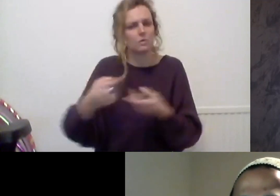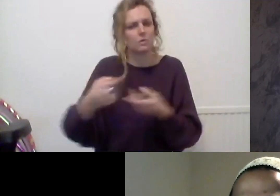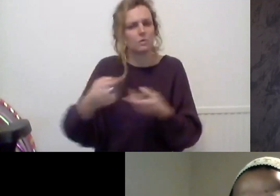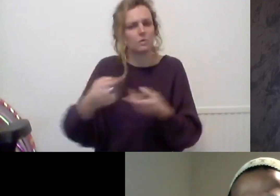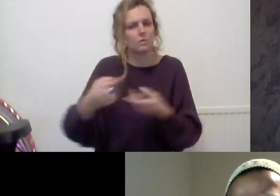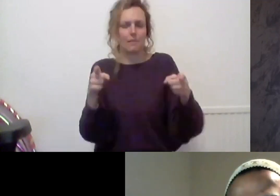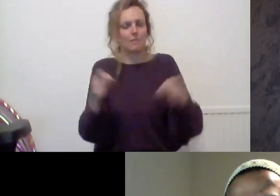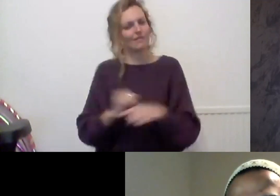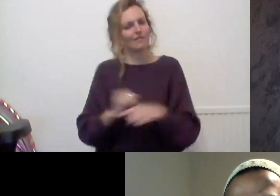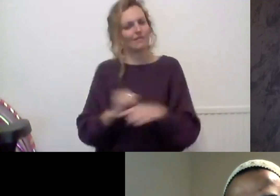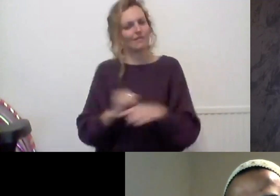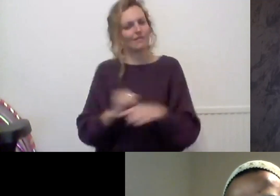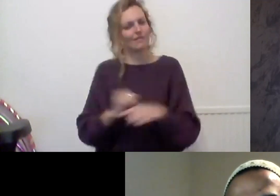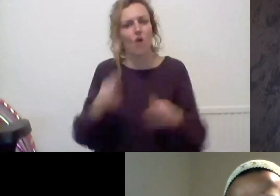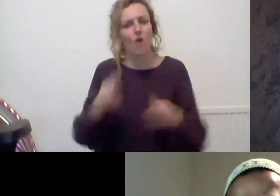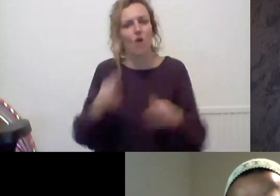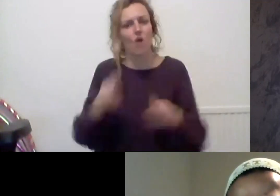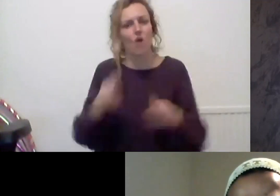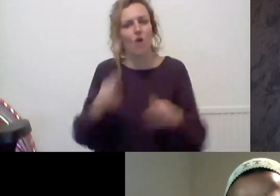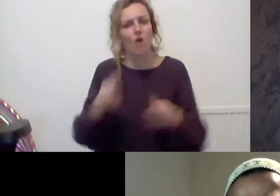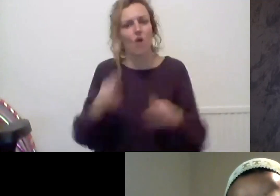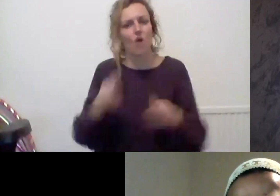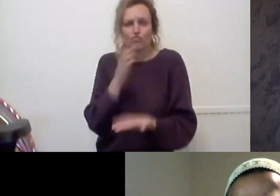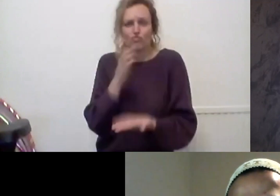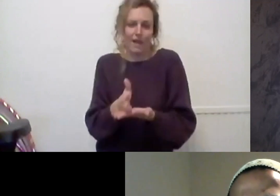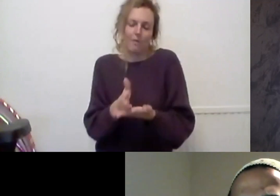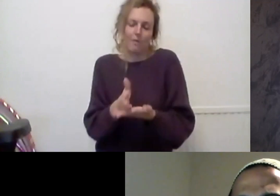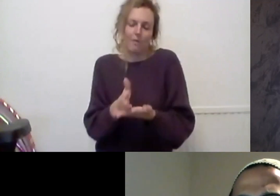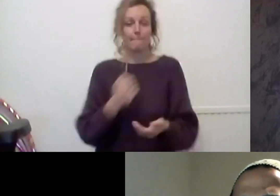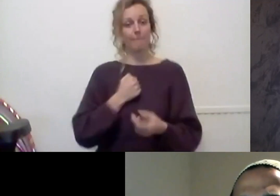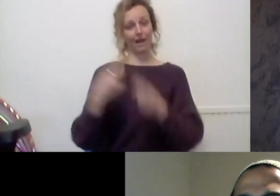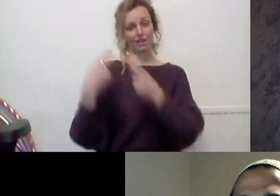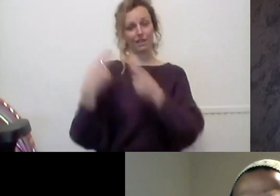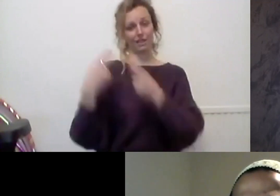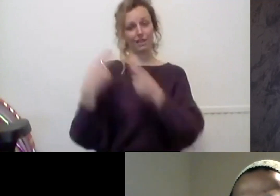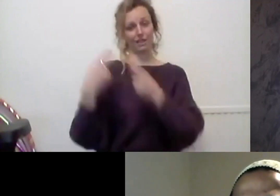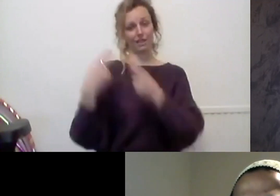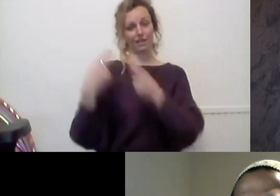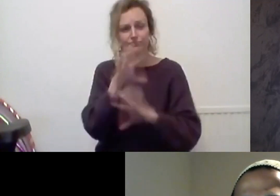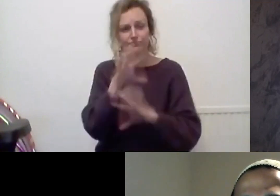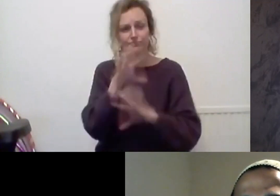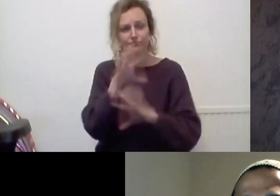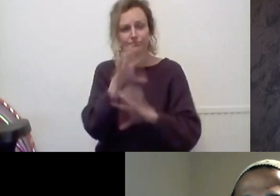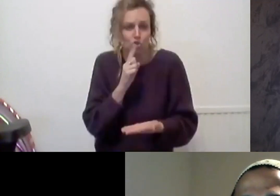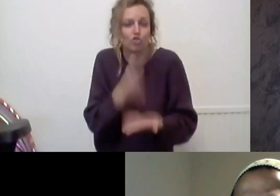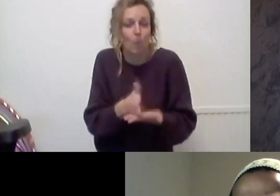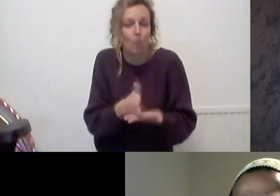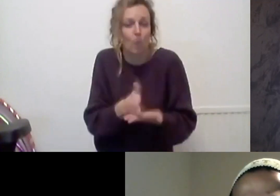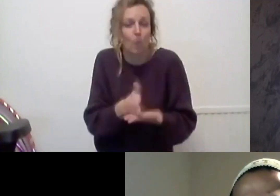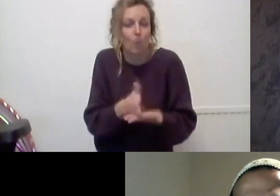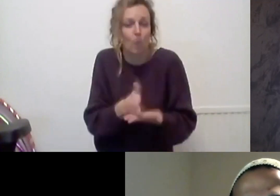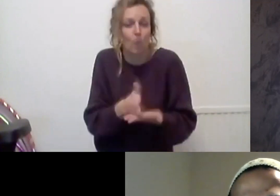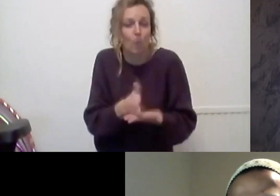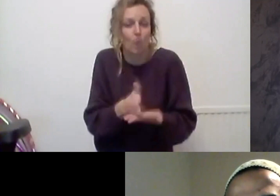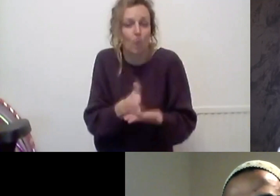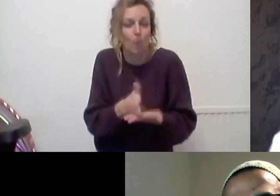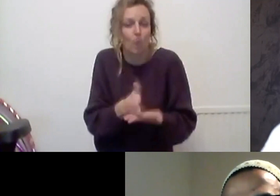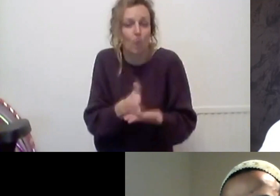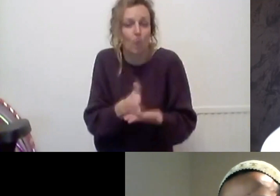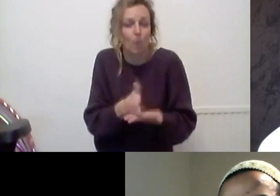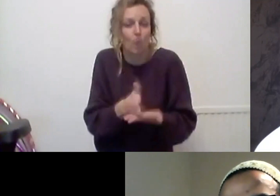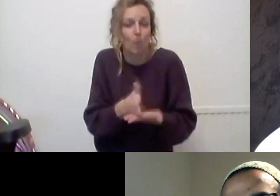individuals with reliable information. It's so important that we check and recheck the source of